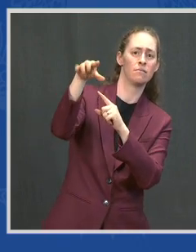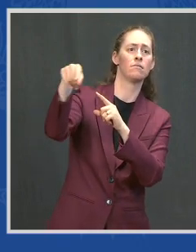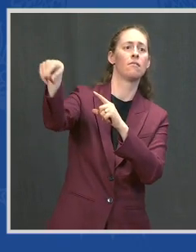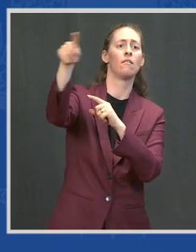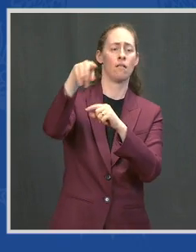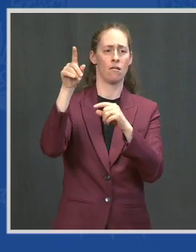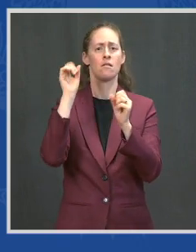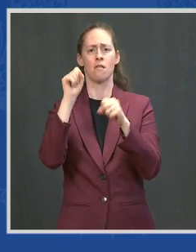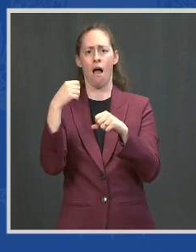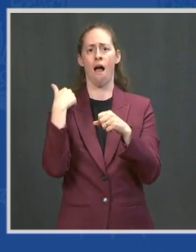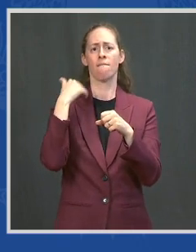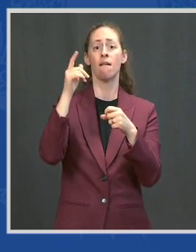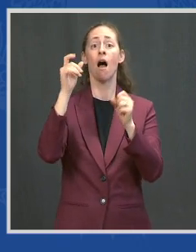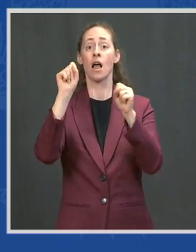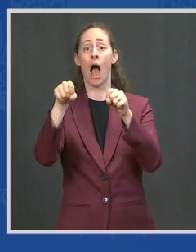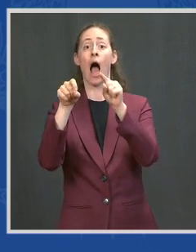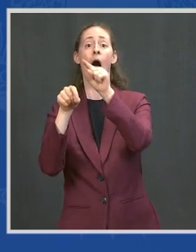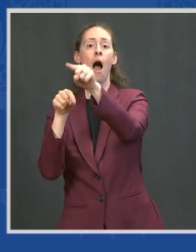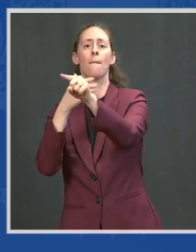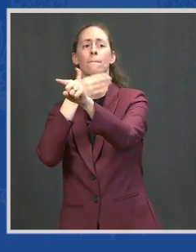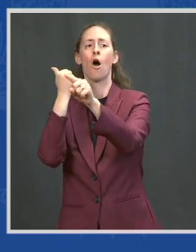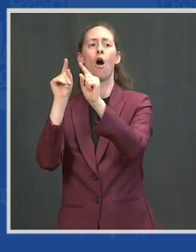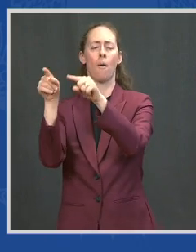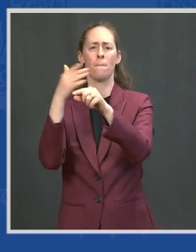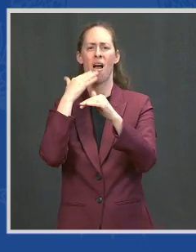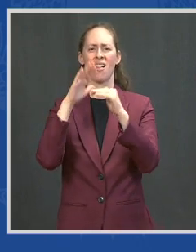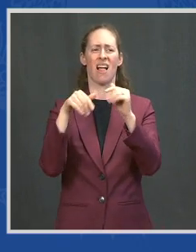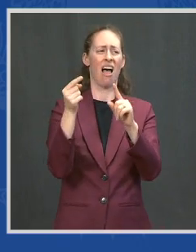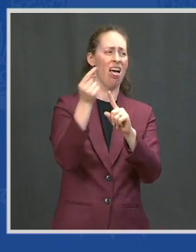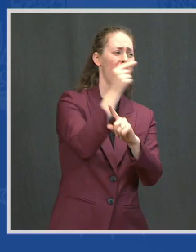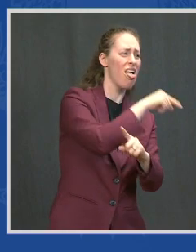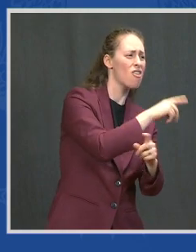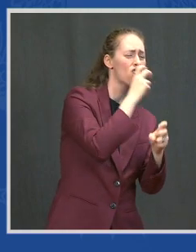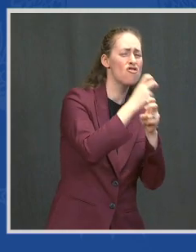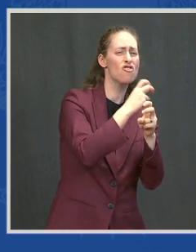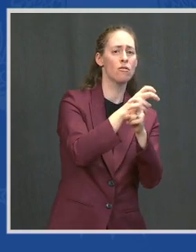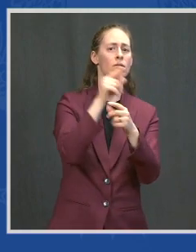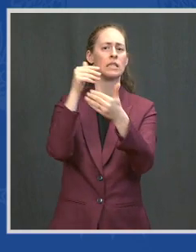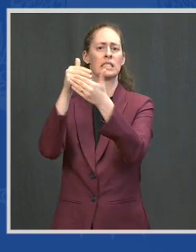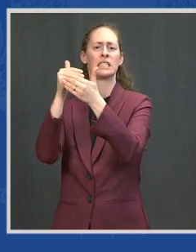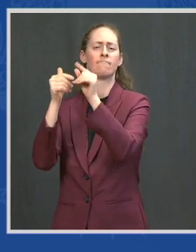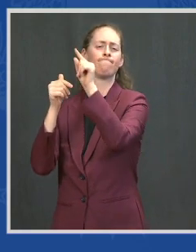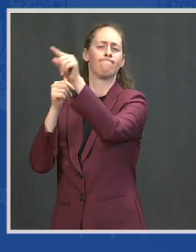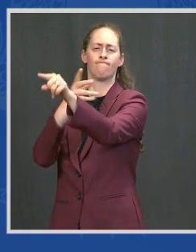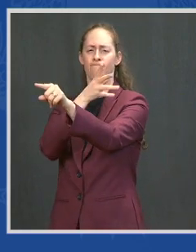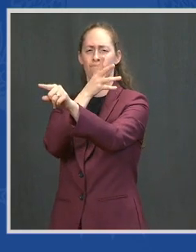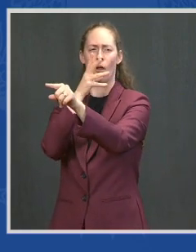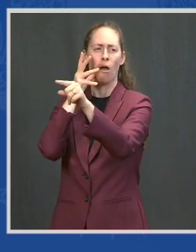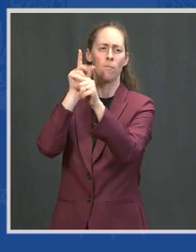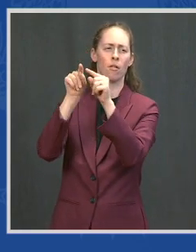maybe closer than anything they thought. We know that vaccination rates are lower in rural areas,